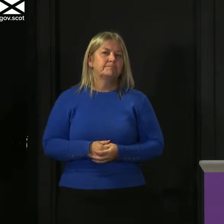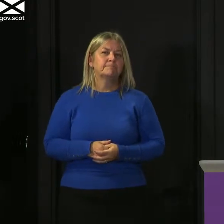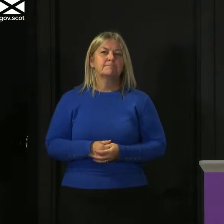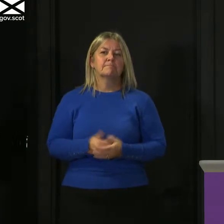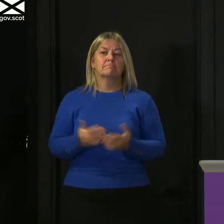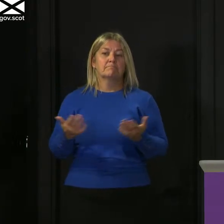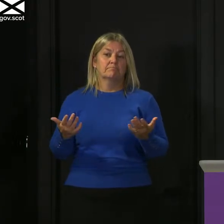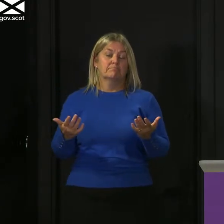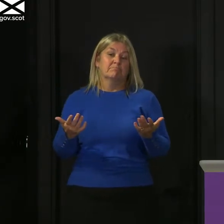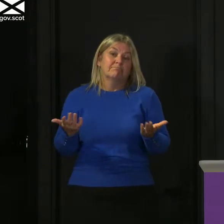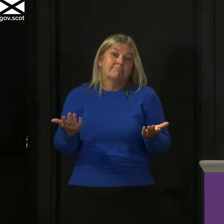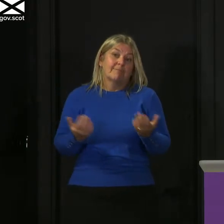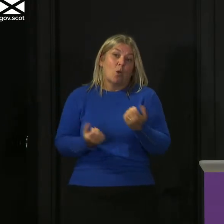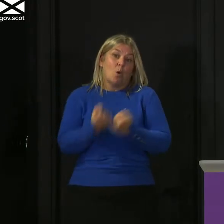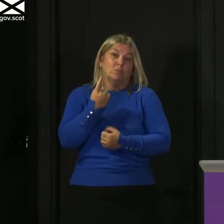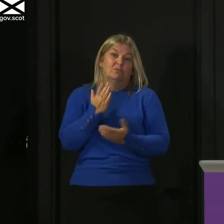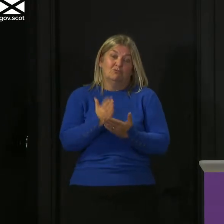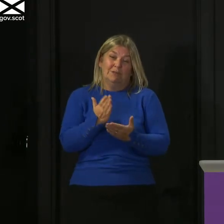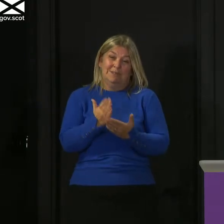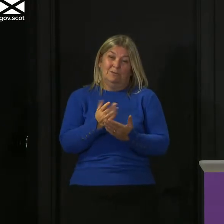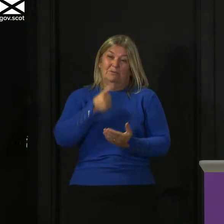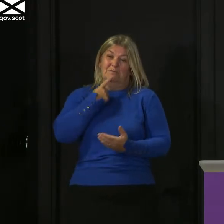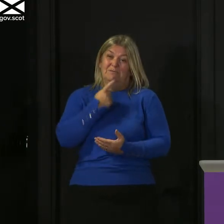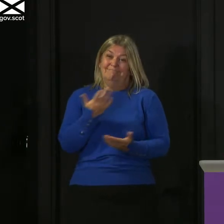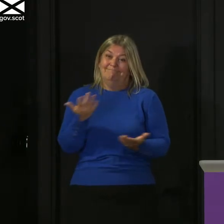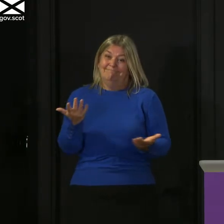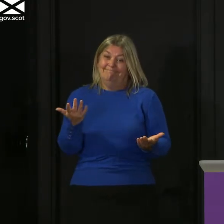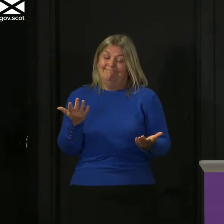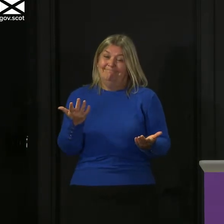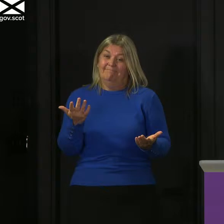I would take the opportunity to underline the fact everybody regardless of who they are,